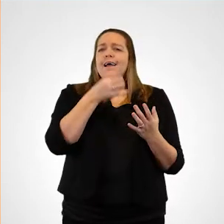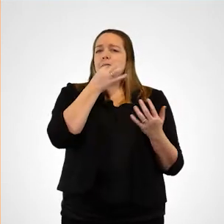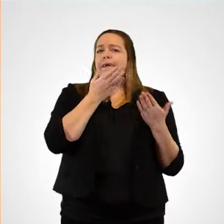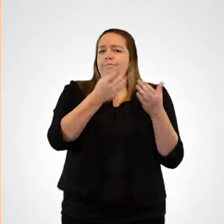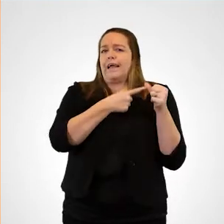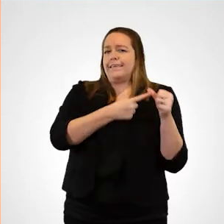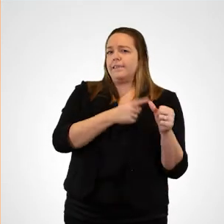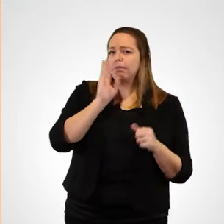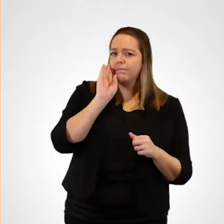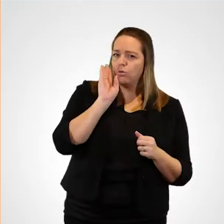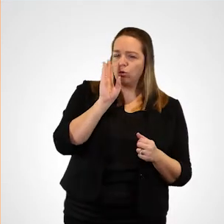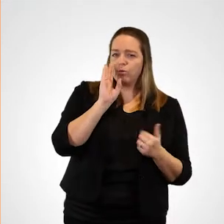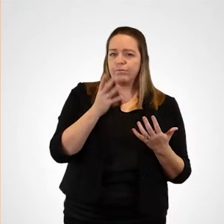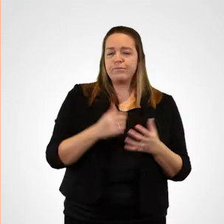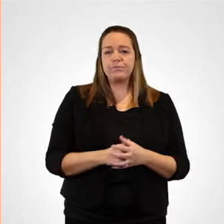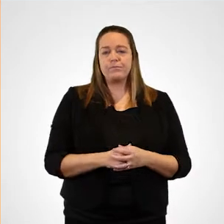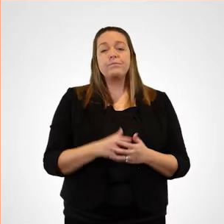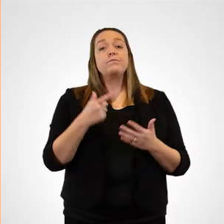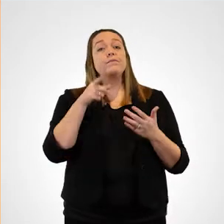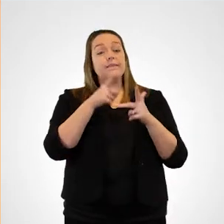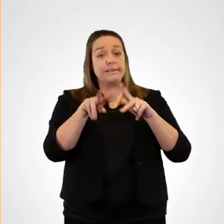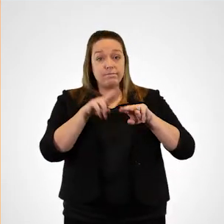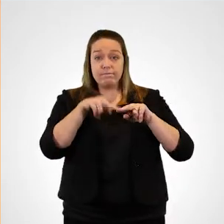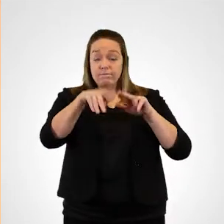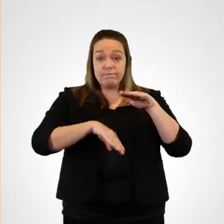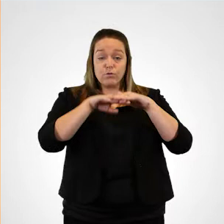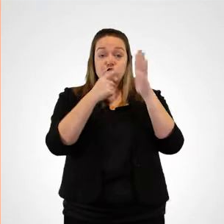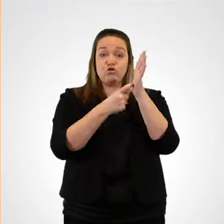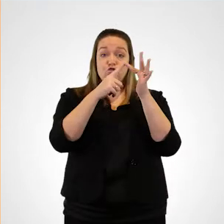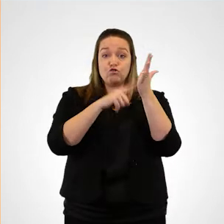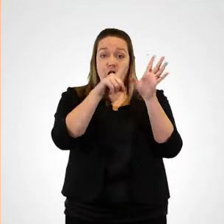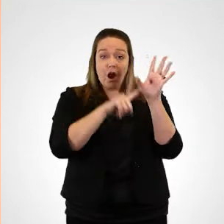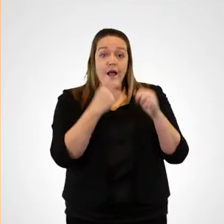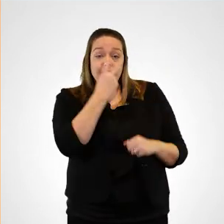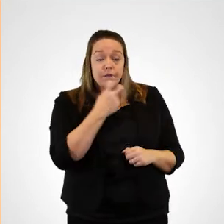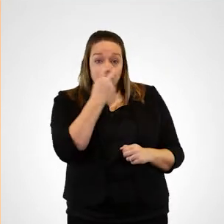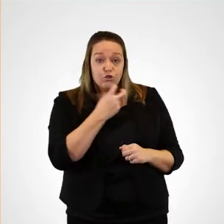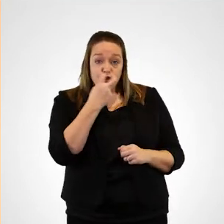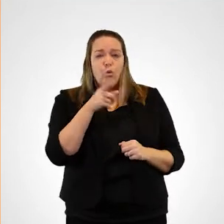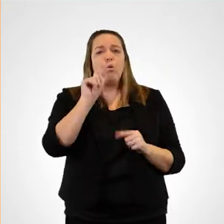because effectively if you rely on speechreading, you tend to become better at it